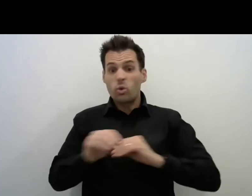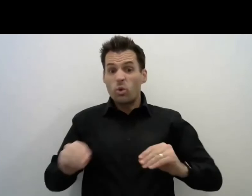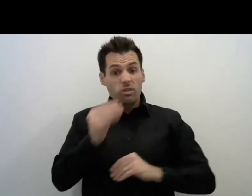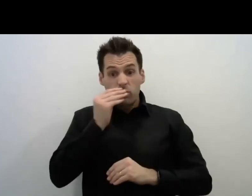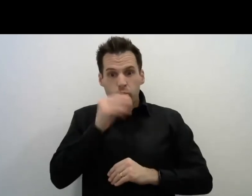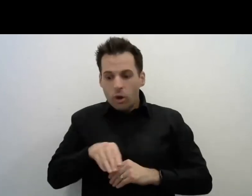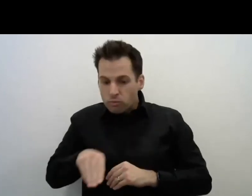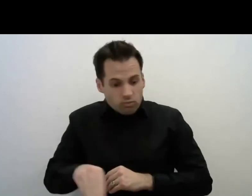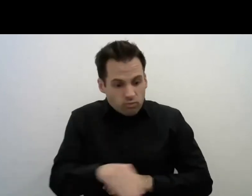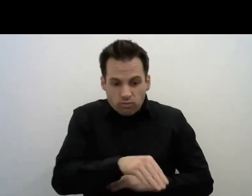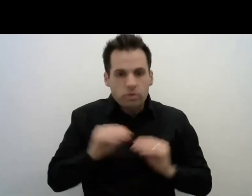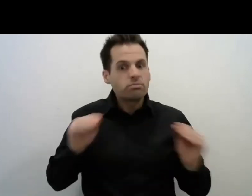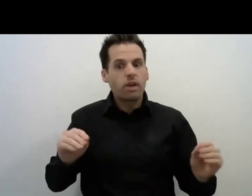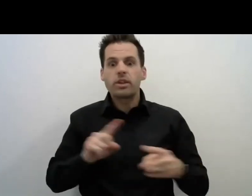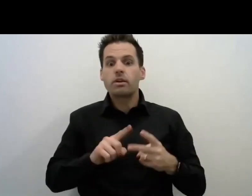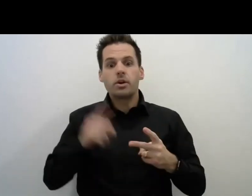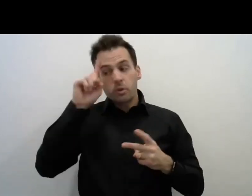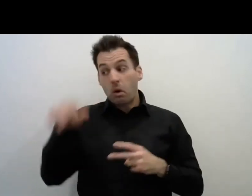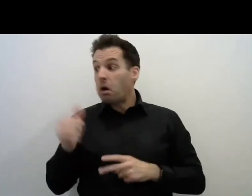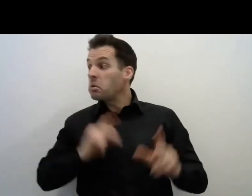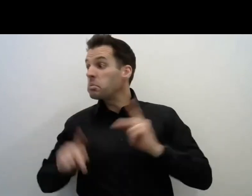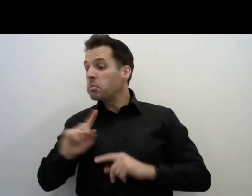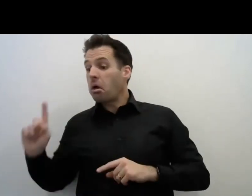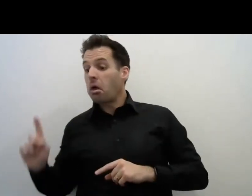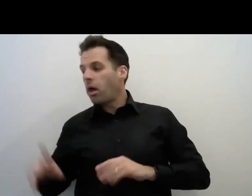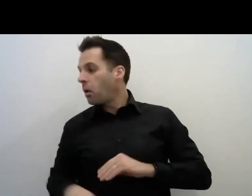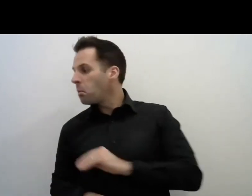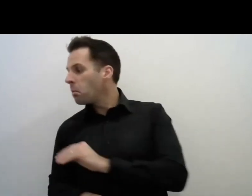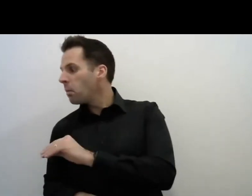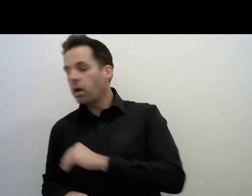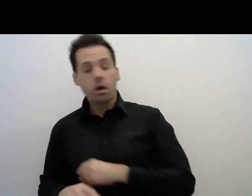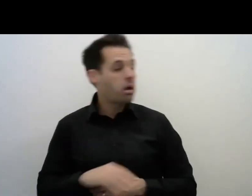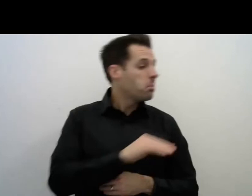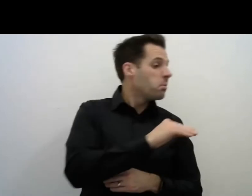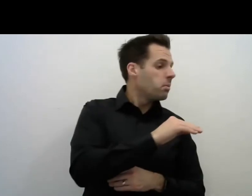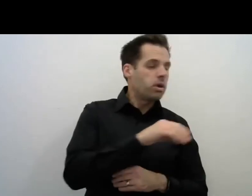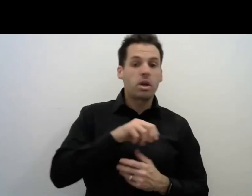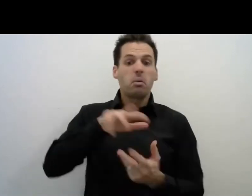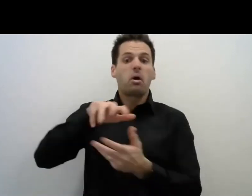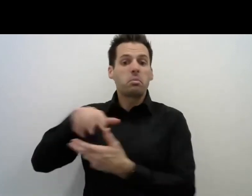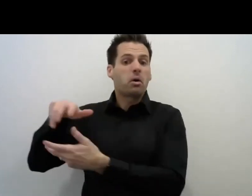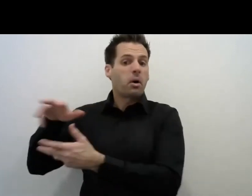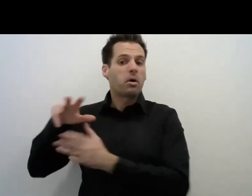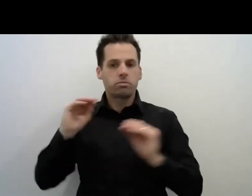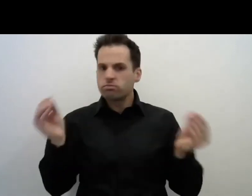other people she won't try to sniff their legs as they walk by it's all in that behavior structure